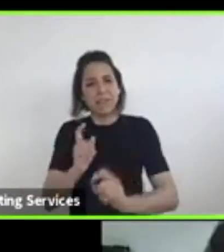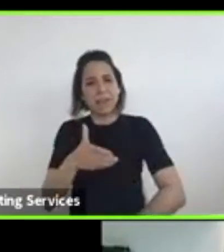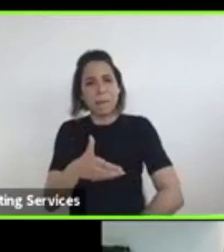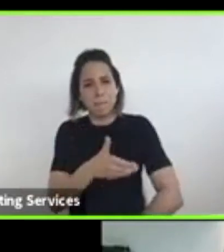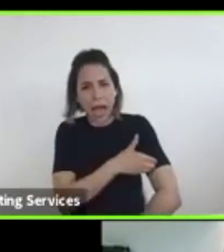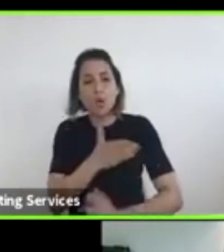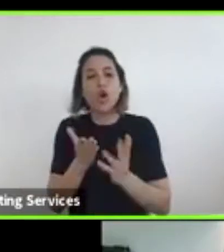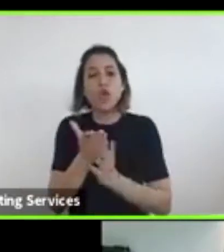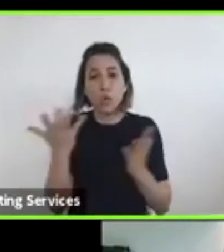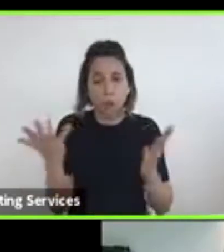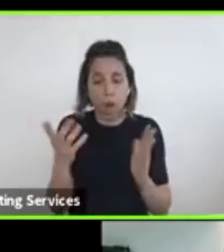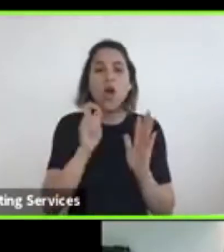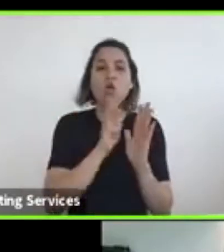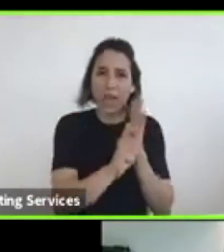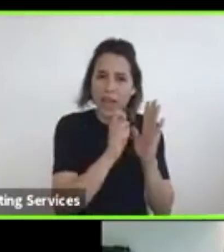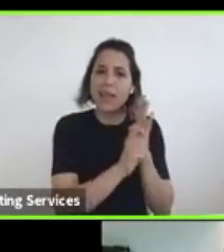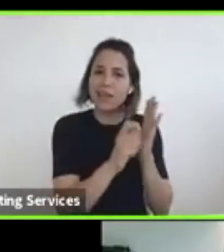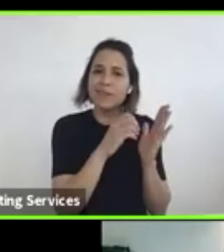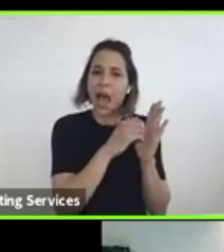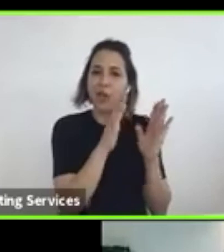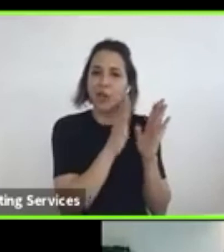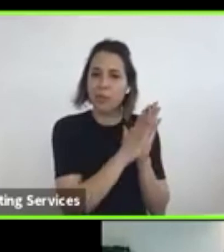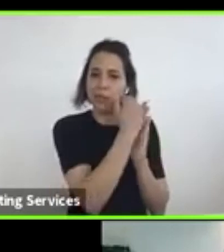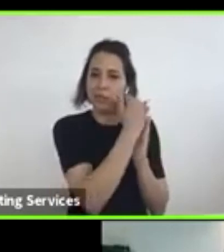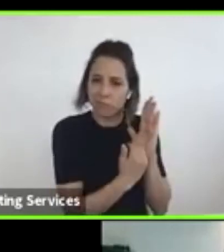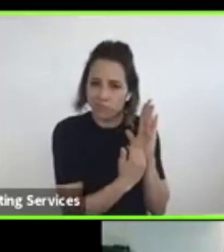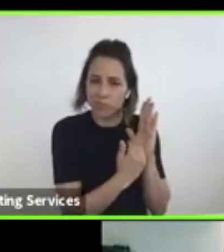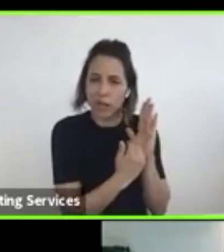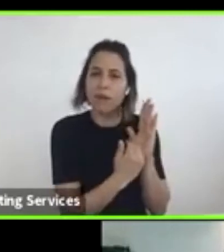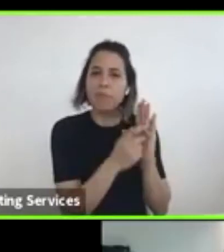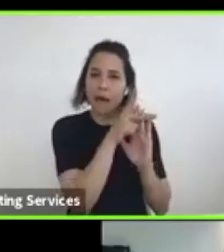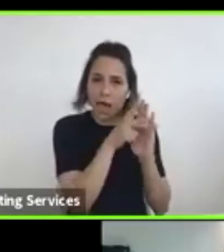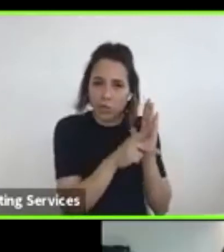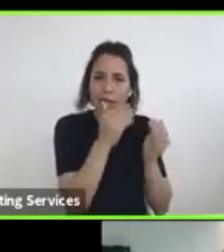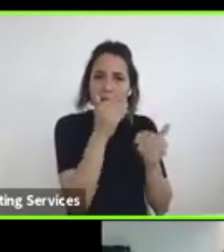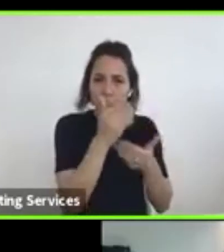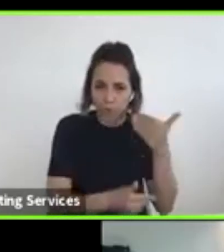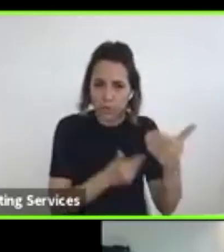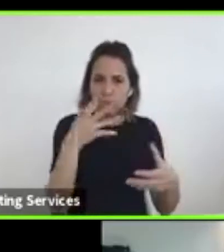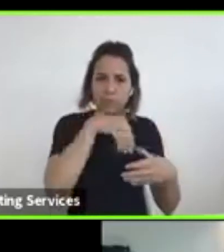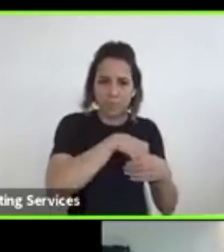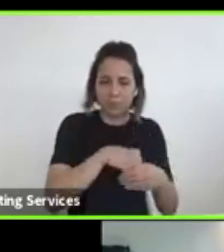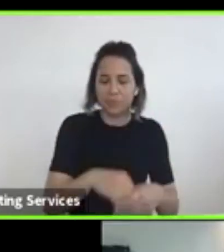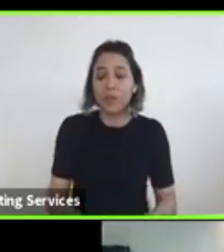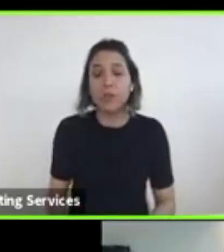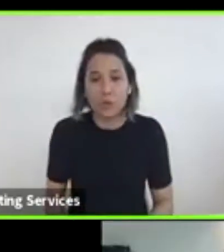DOCUMENTATION AND SO, I TOOK TO -- TASK, TO --